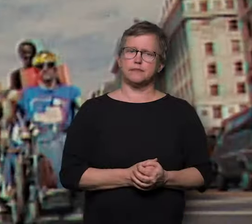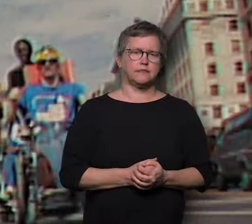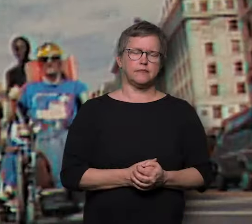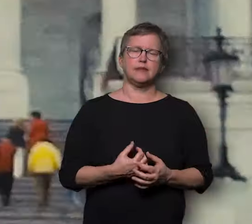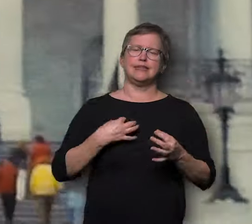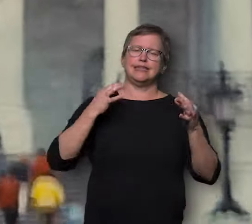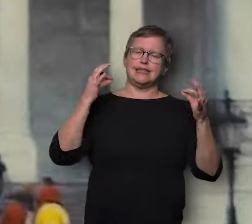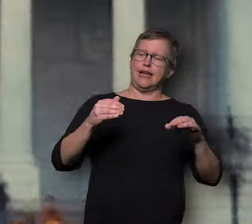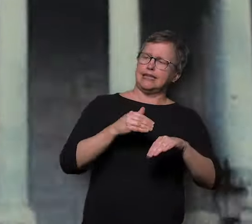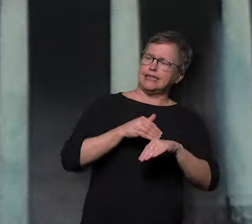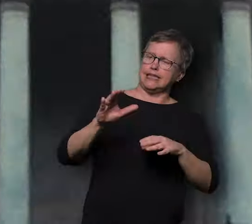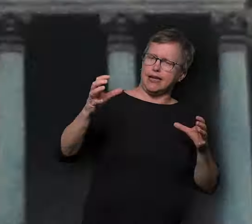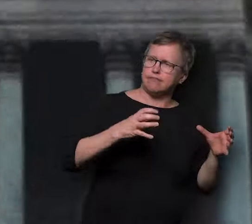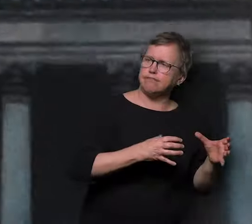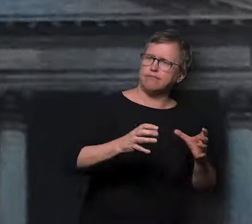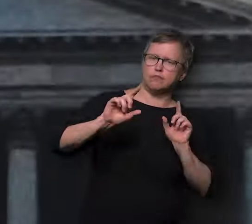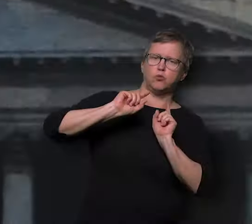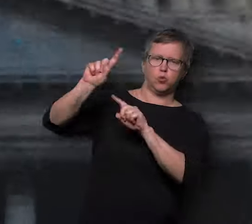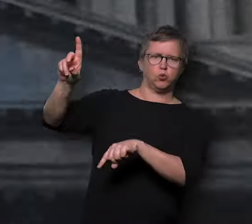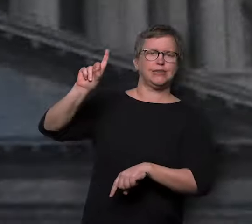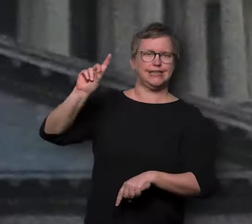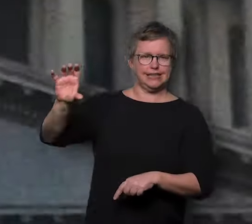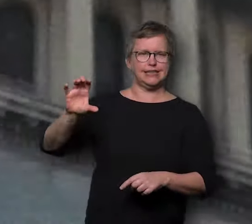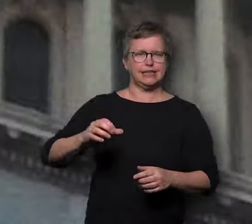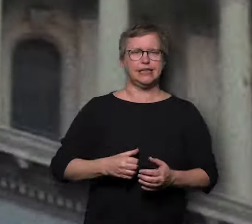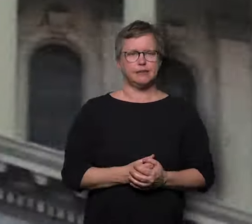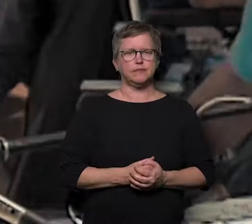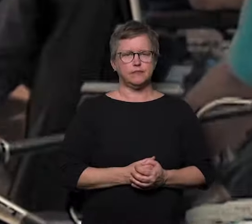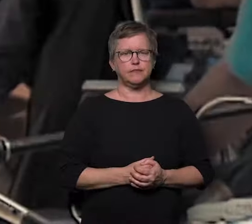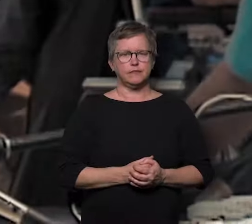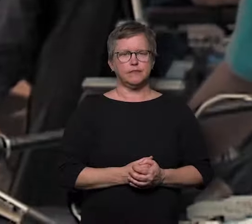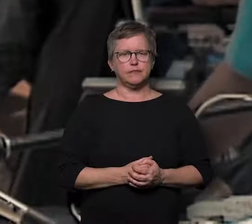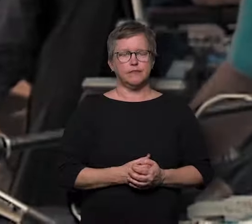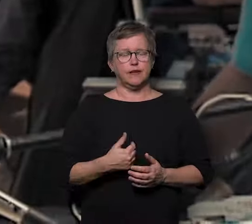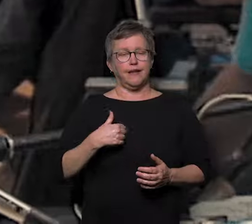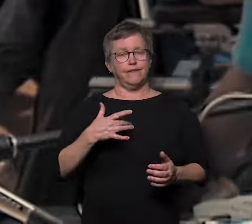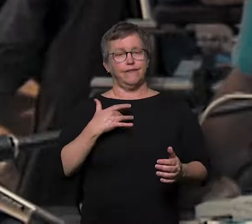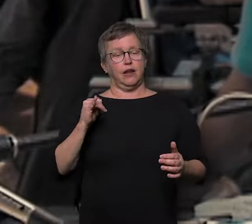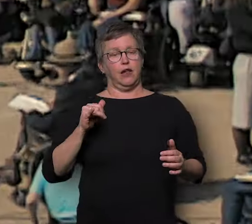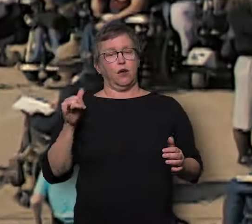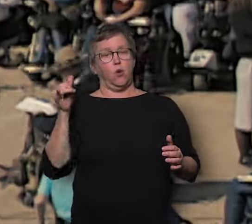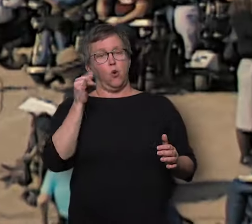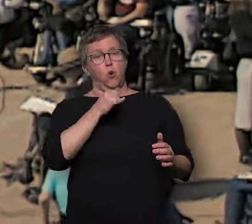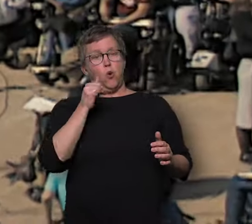We decided to send a delegation to Washington. I felt like, "Oh, my gosh.